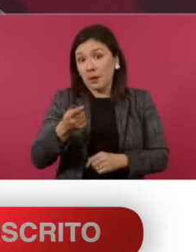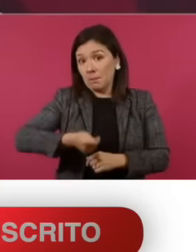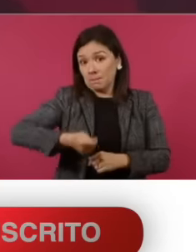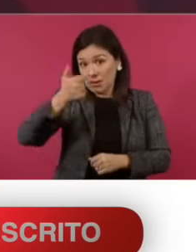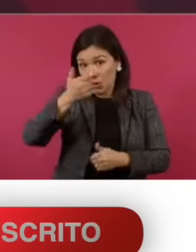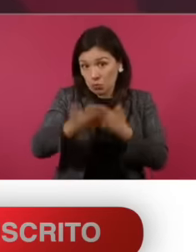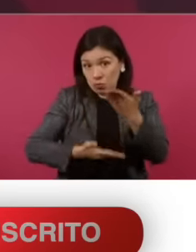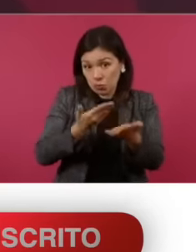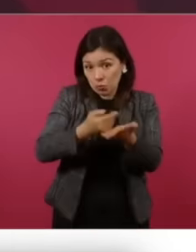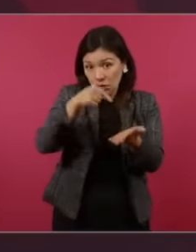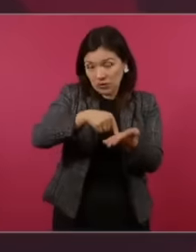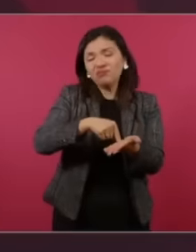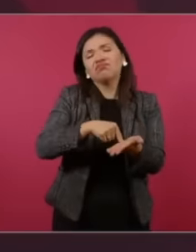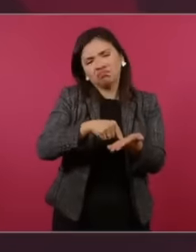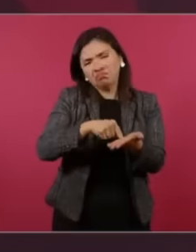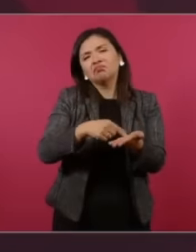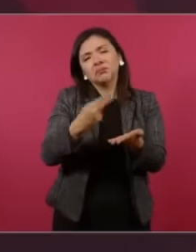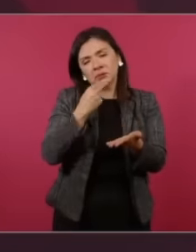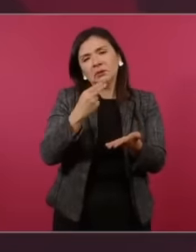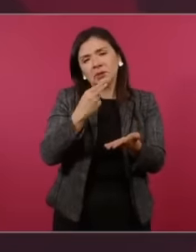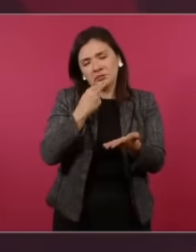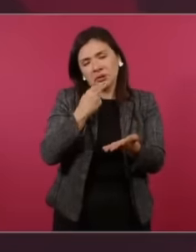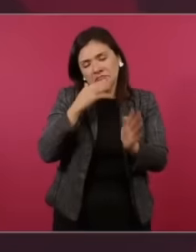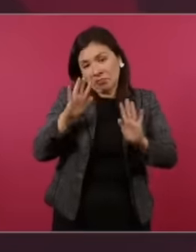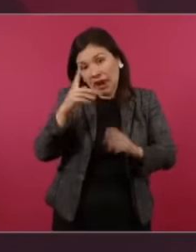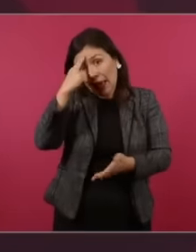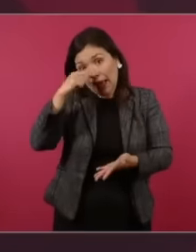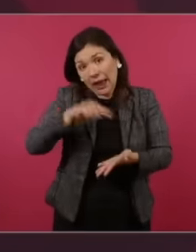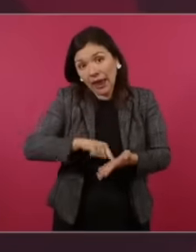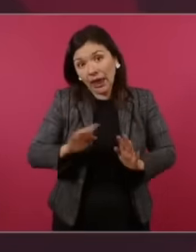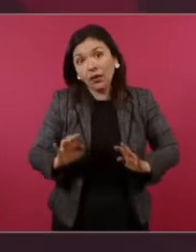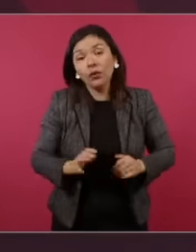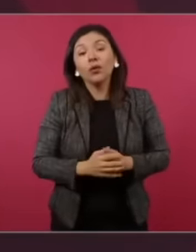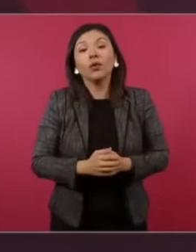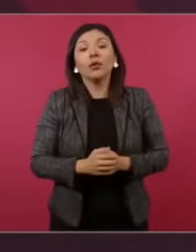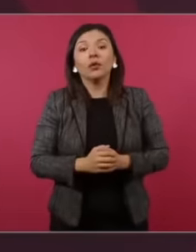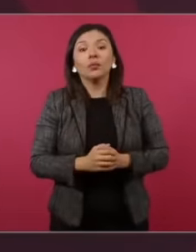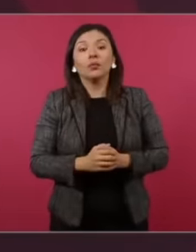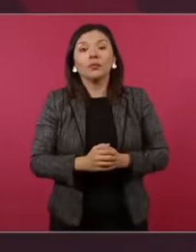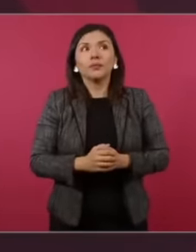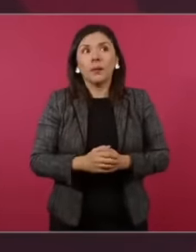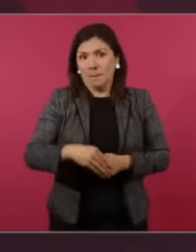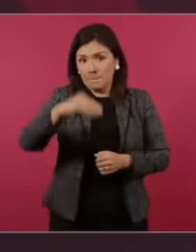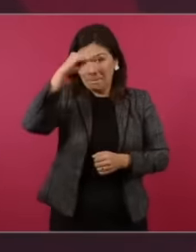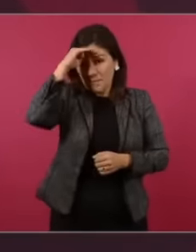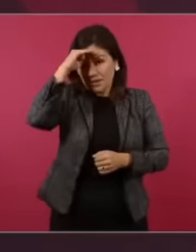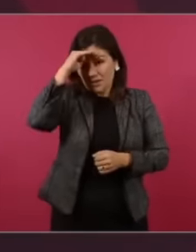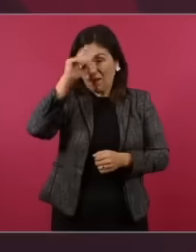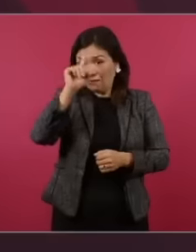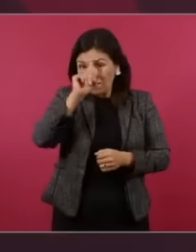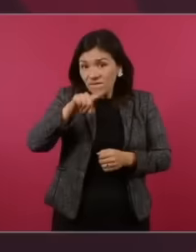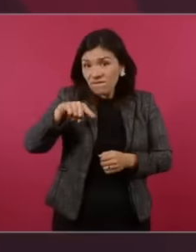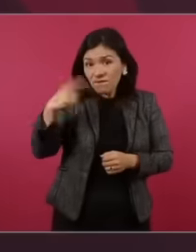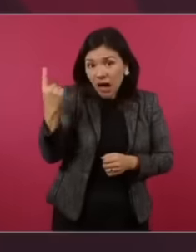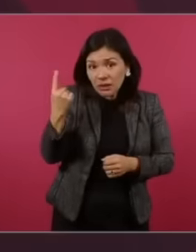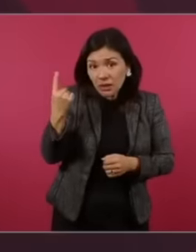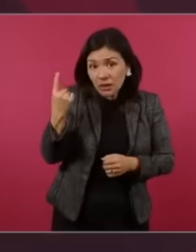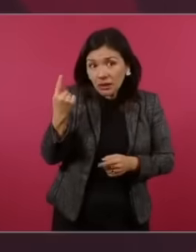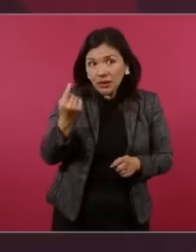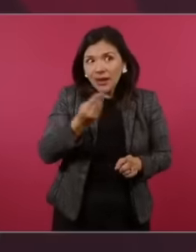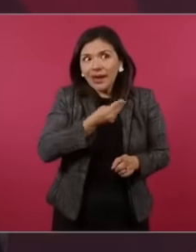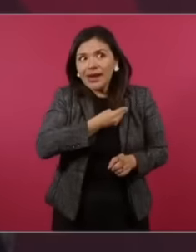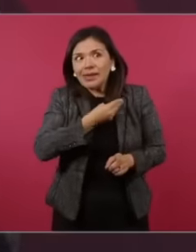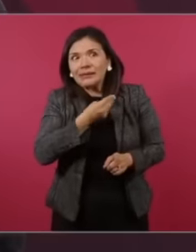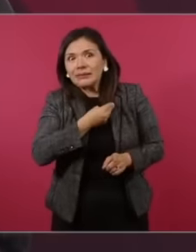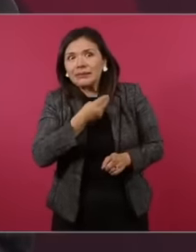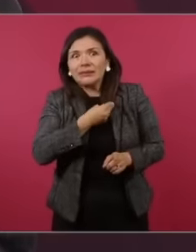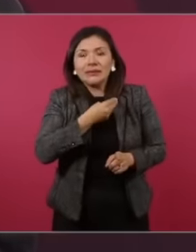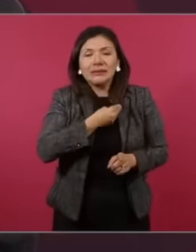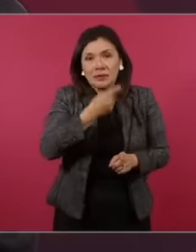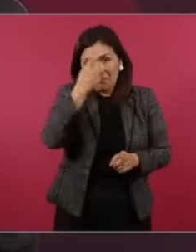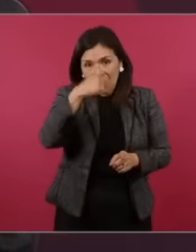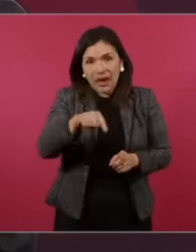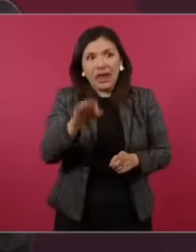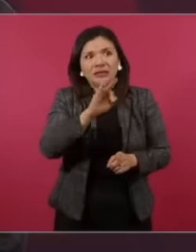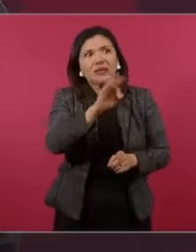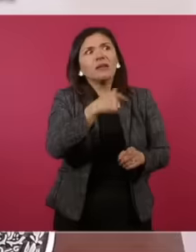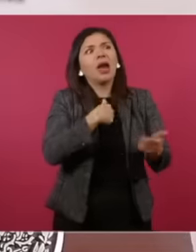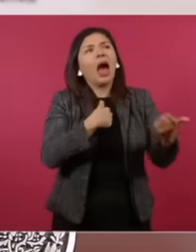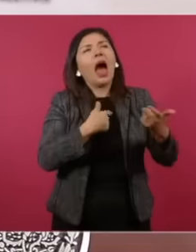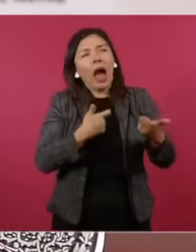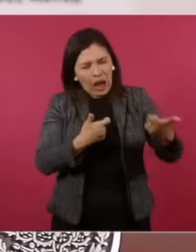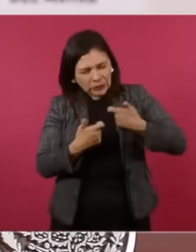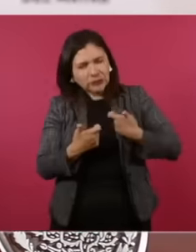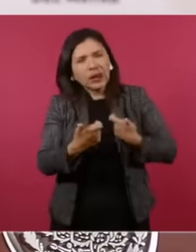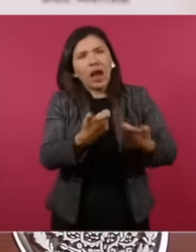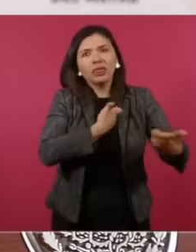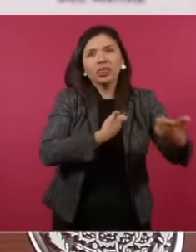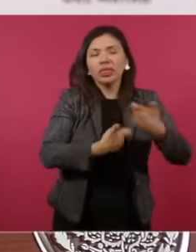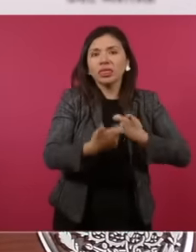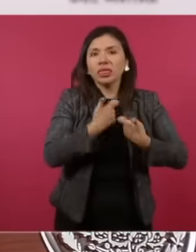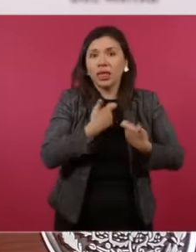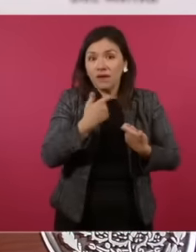it will help eh Because eh It is not easy to resist the temptations of Power and